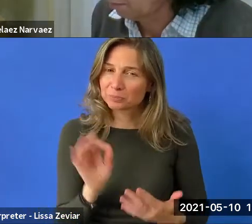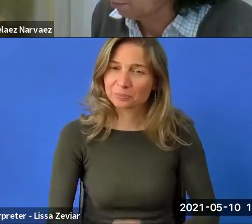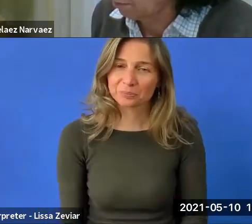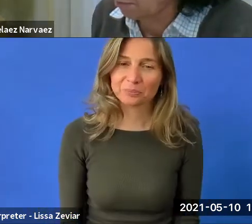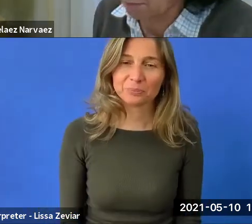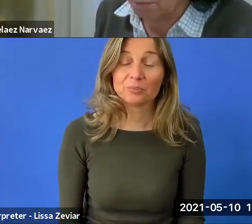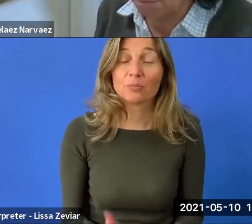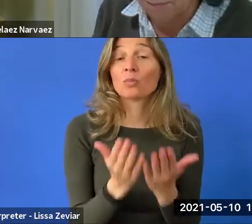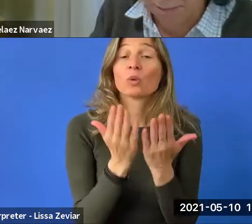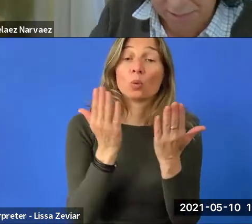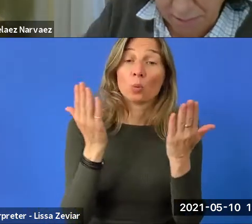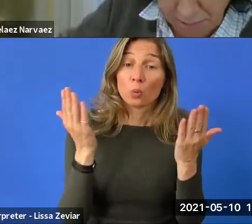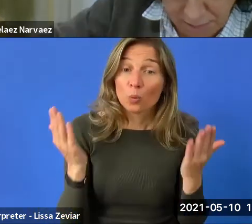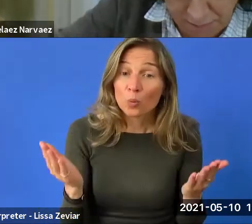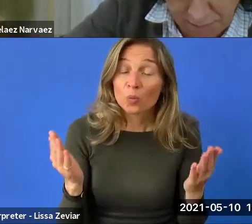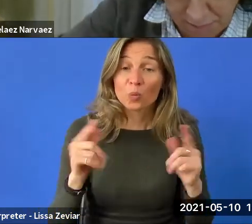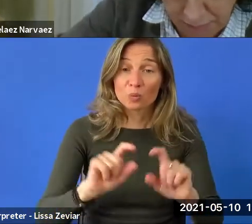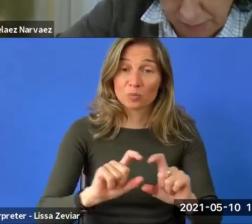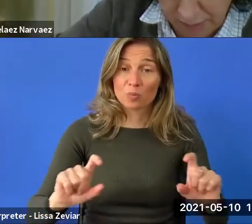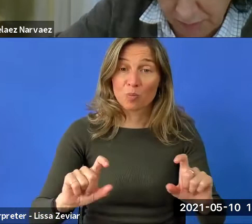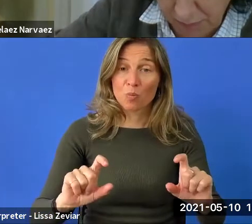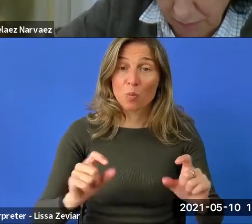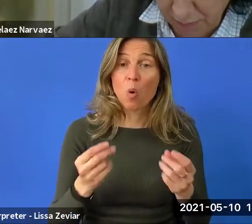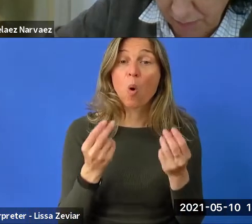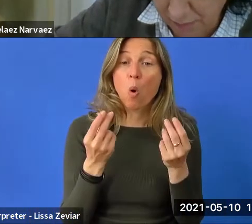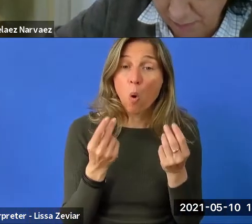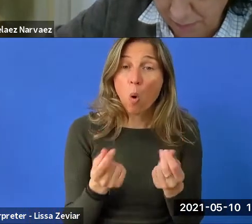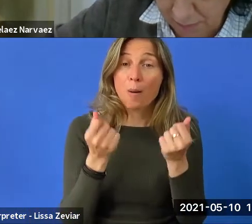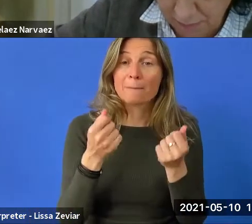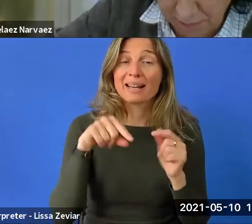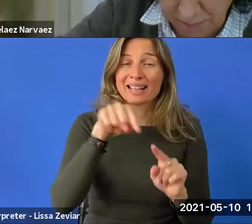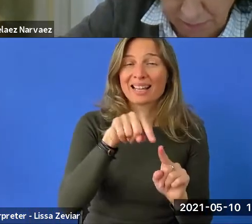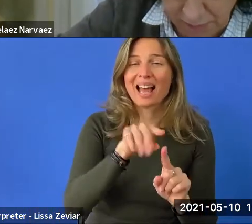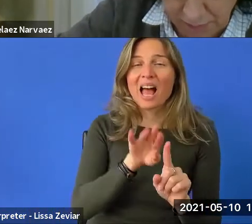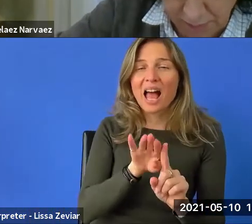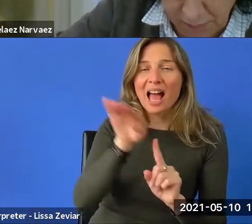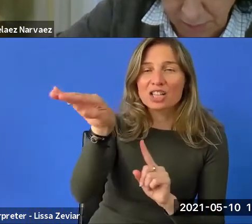in French, Spanish and Portuguese through a link shared in the chat box.